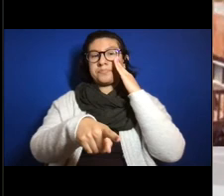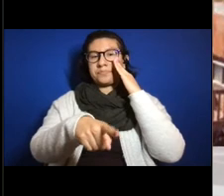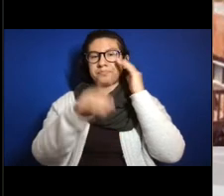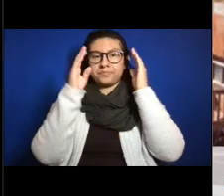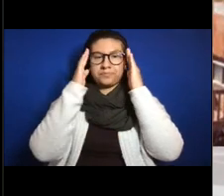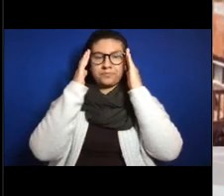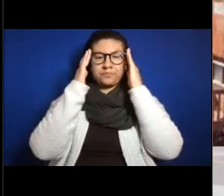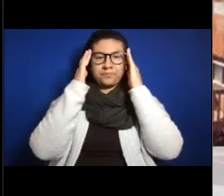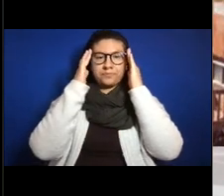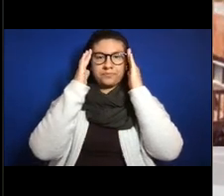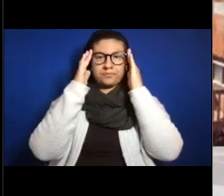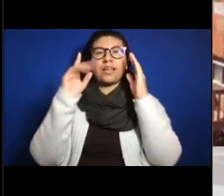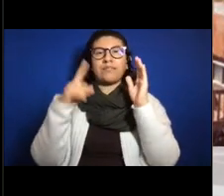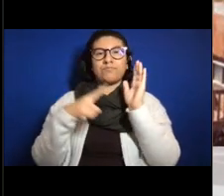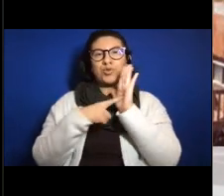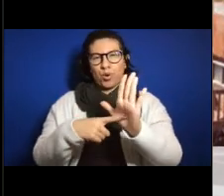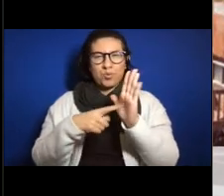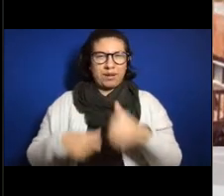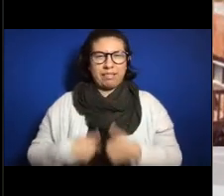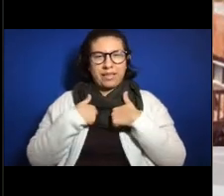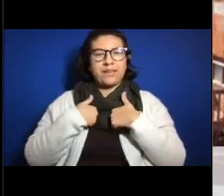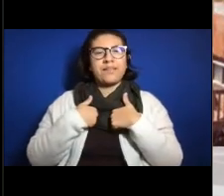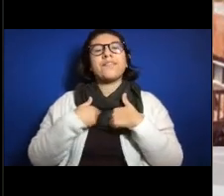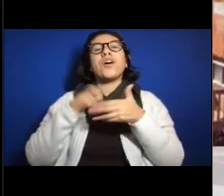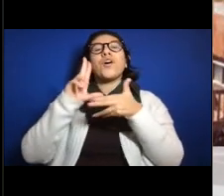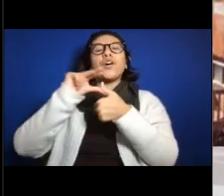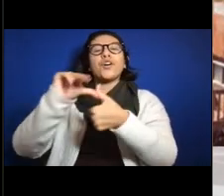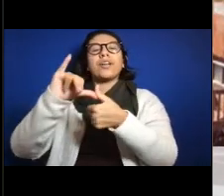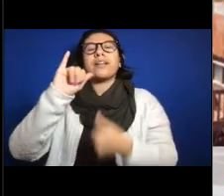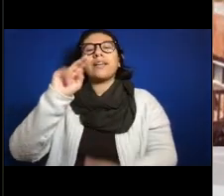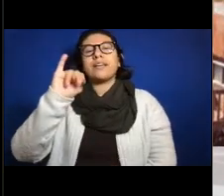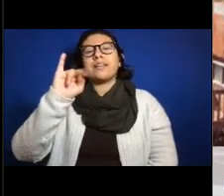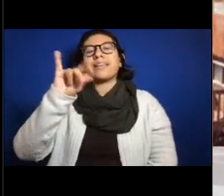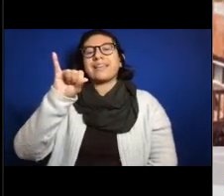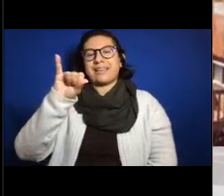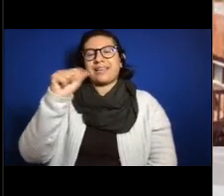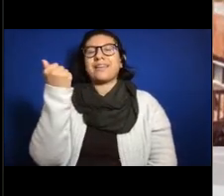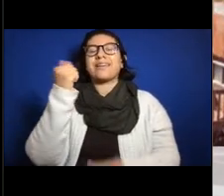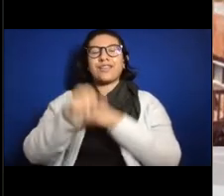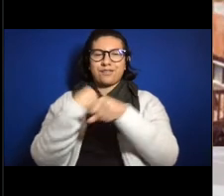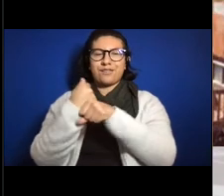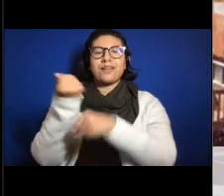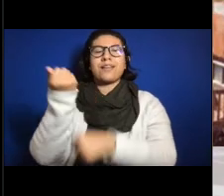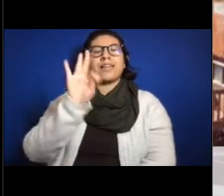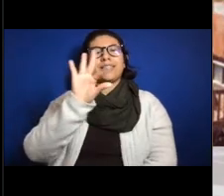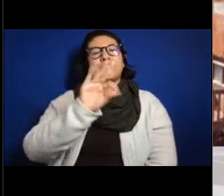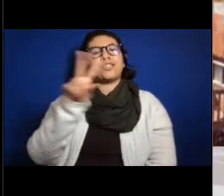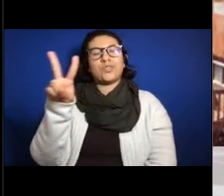where I lived from Hurricane Iniki in 1992. So quite a while ago, but you can see